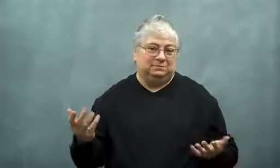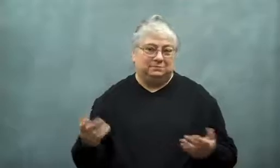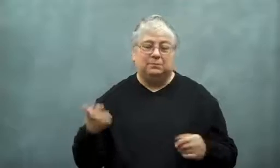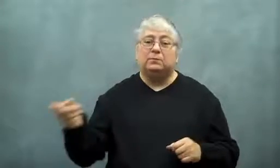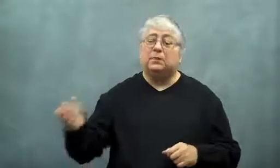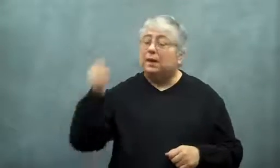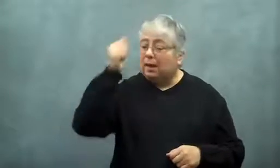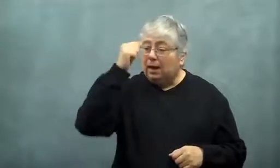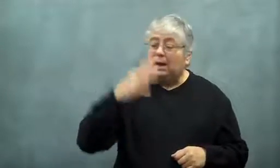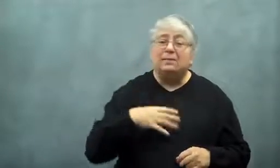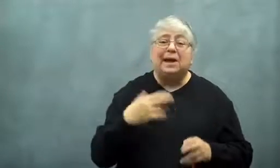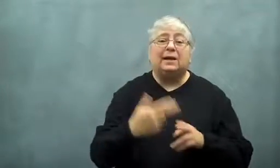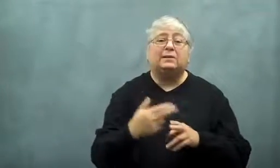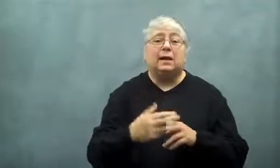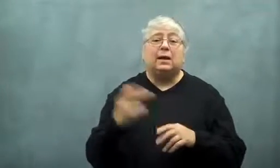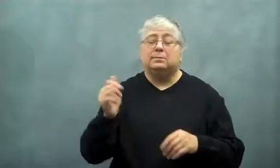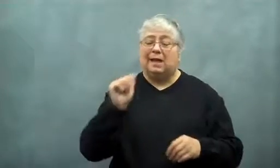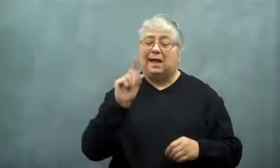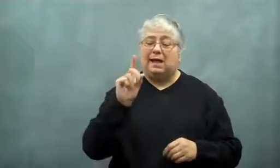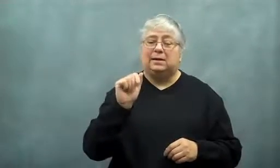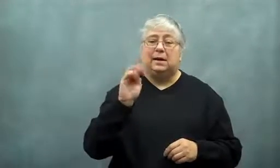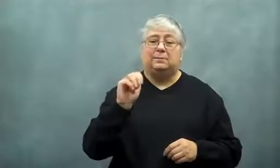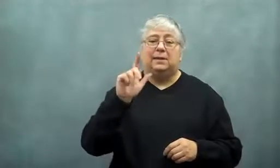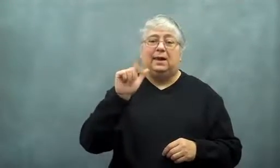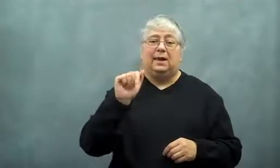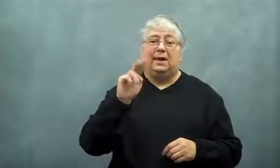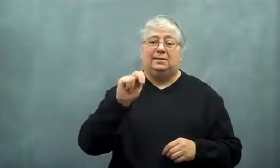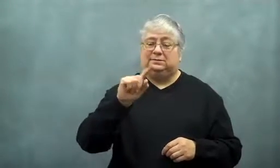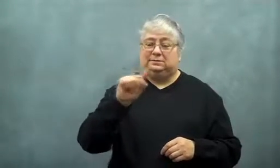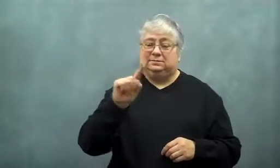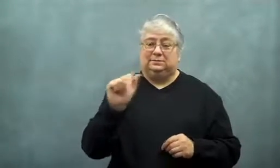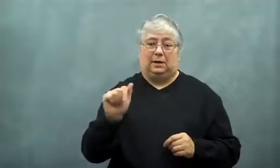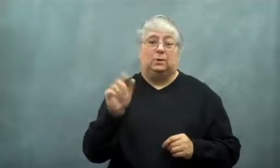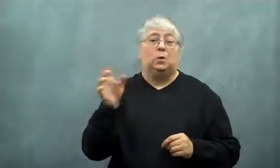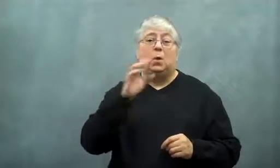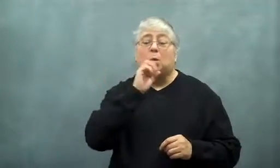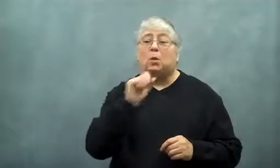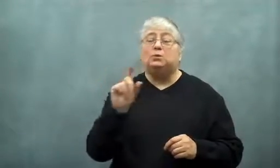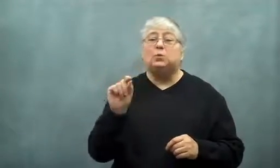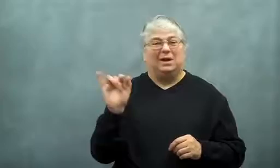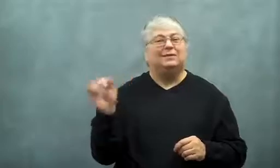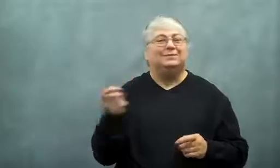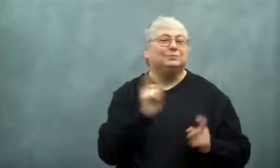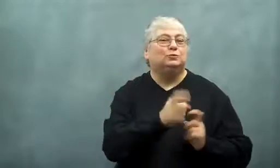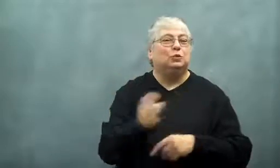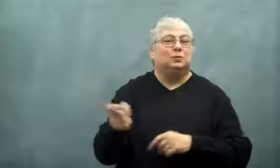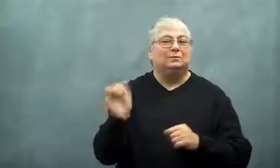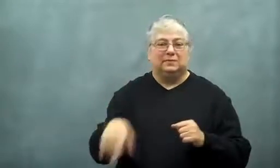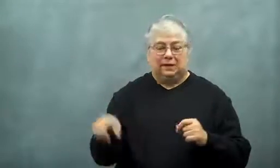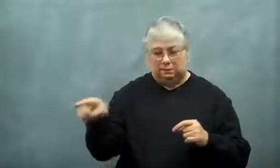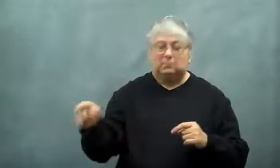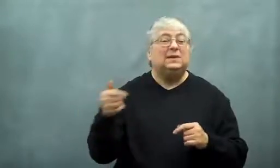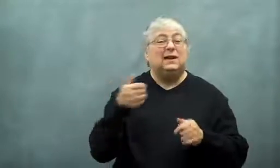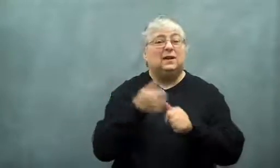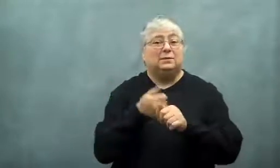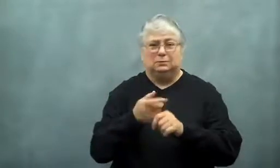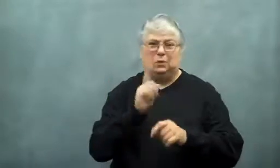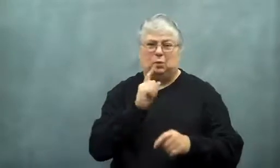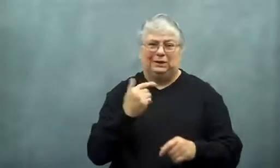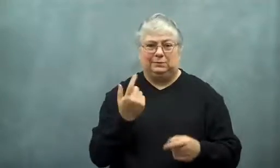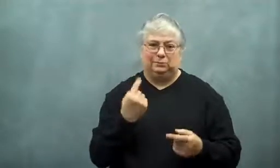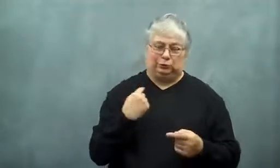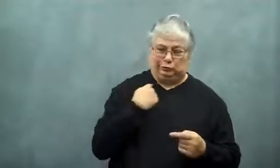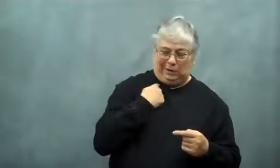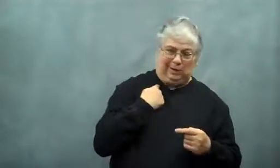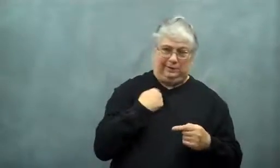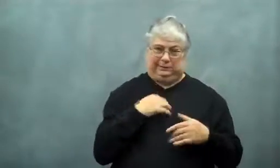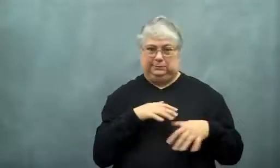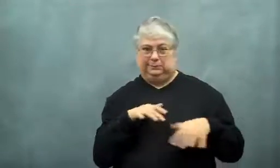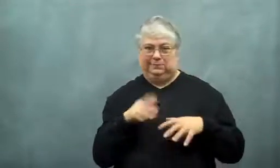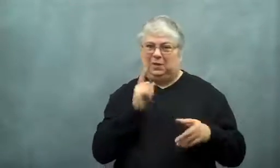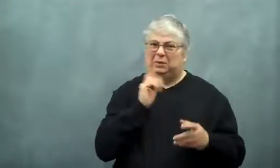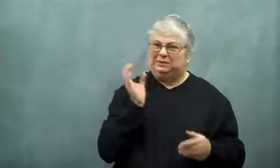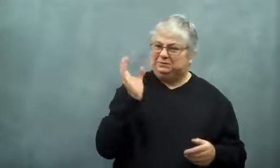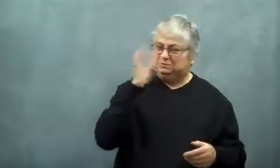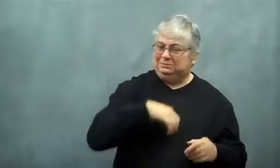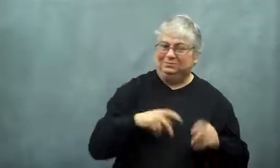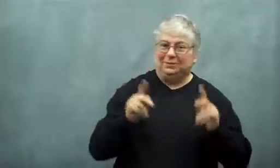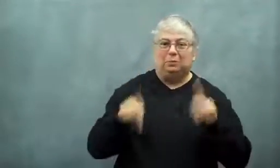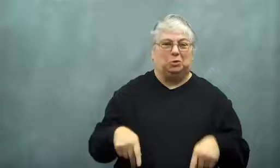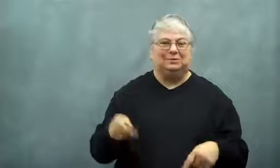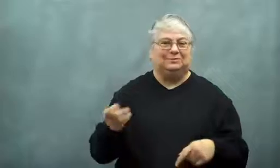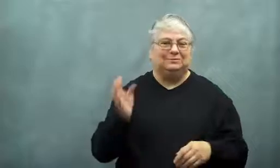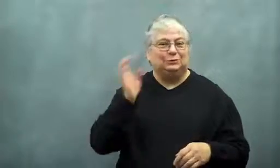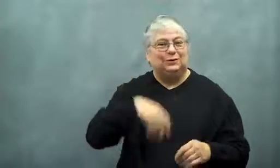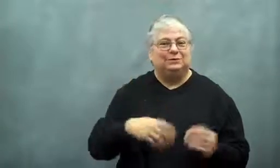20 year old Adam Lanza was the shooter.